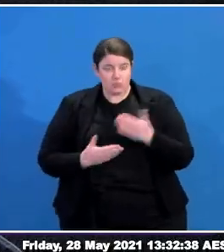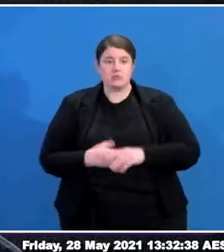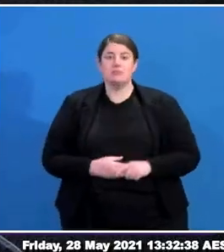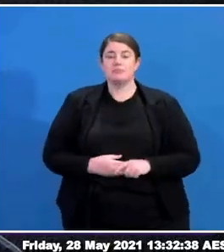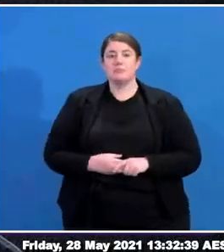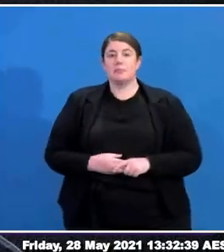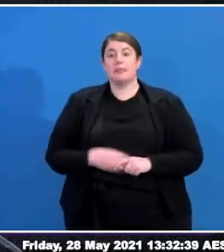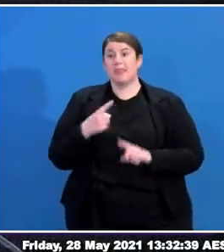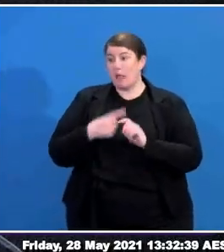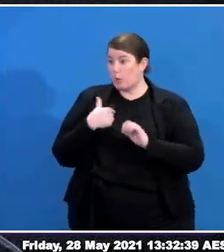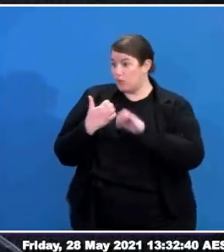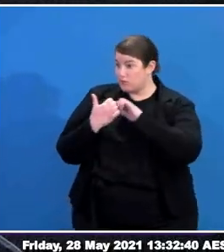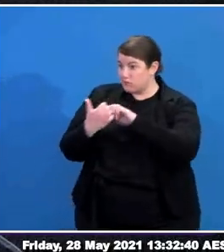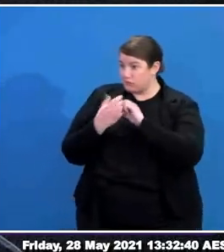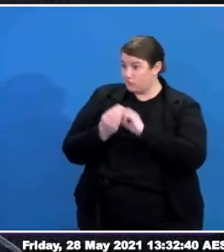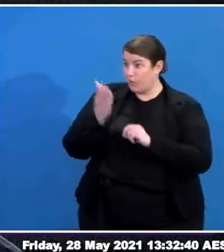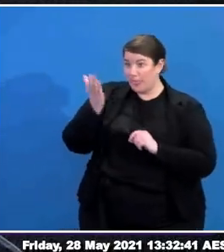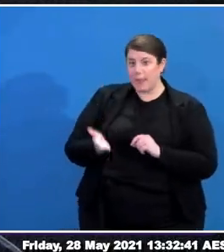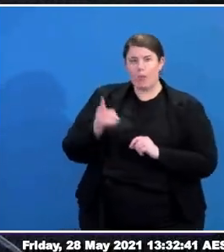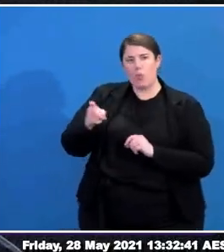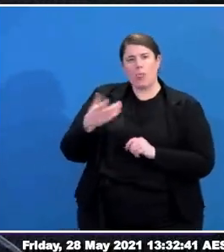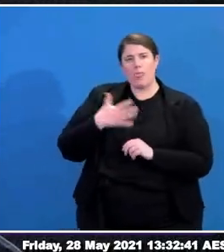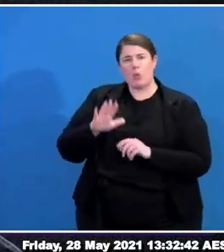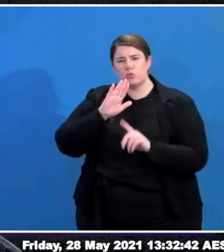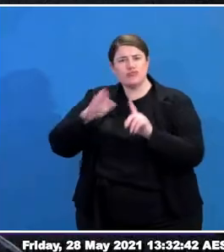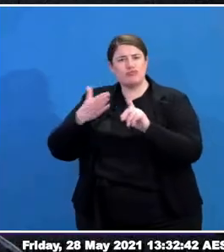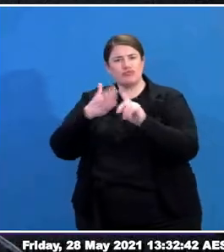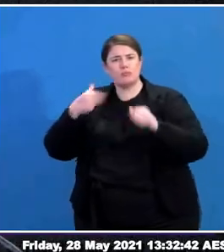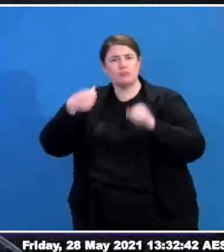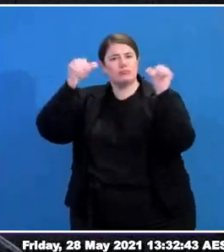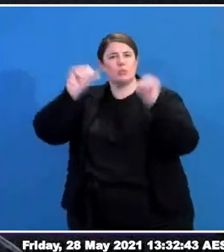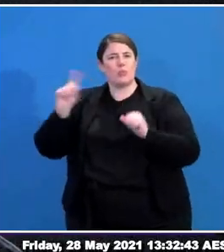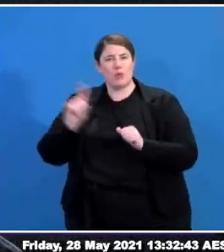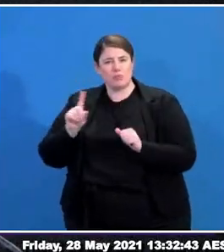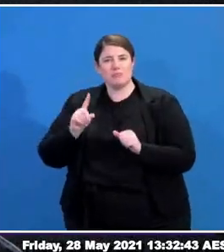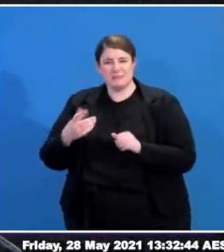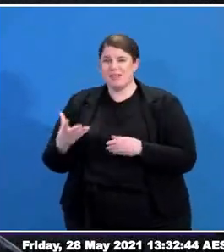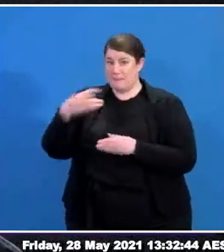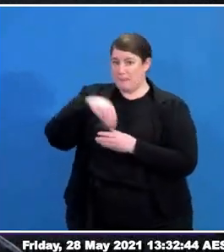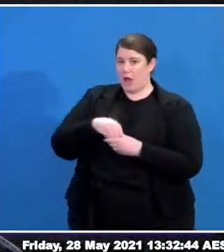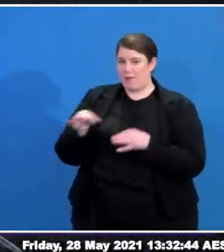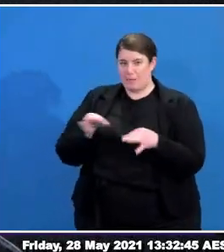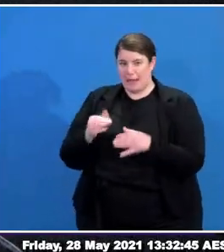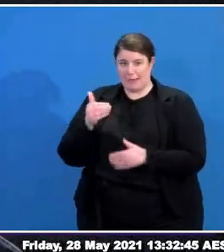with the participant to identify also their goals and aspirations, which is an important part of the planning process.